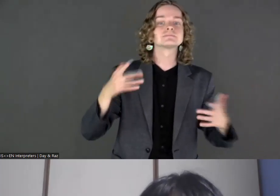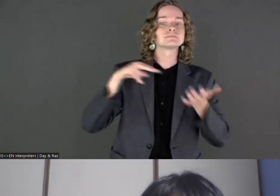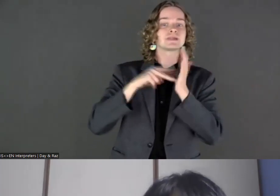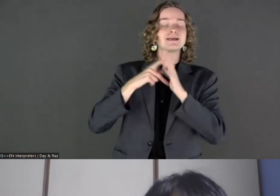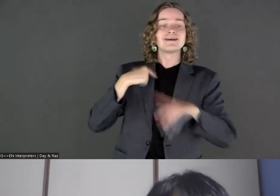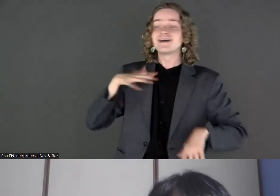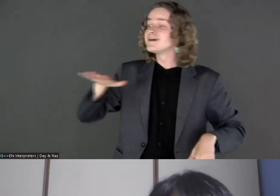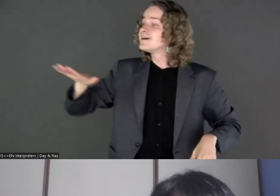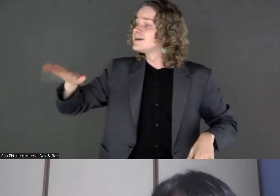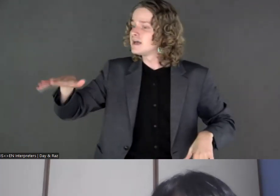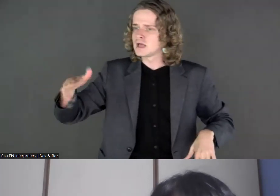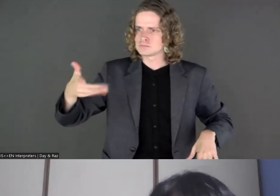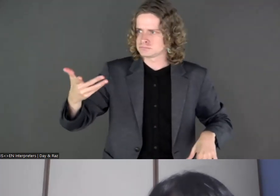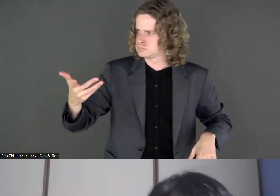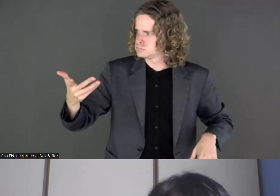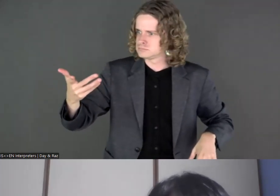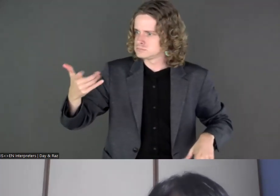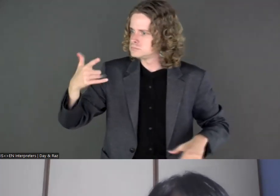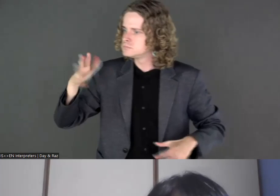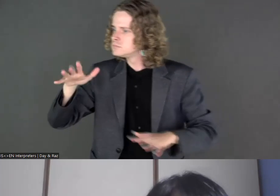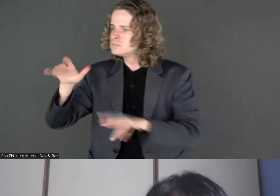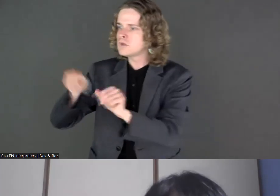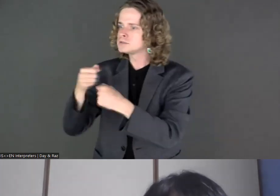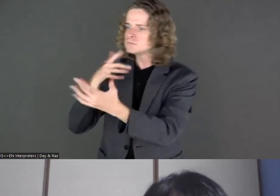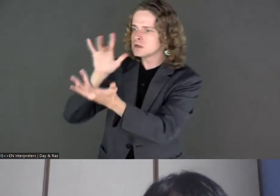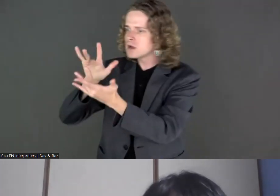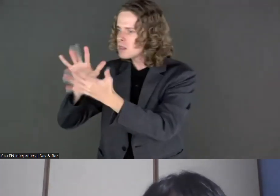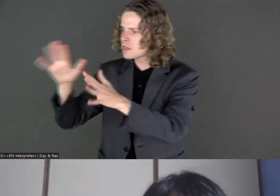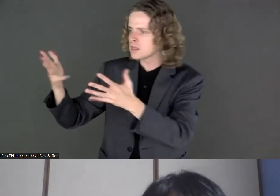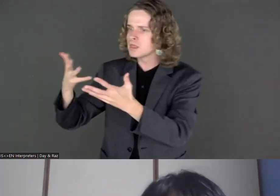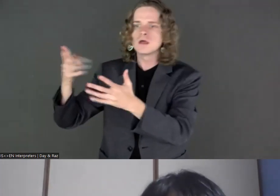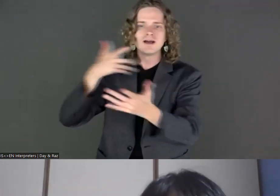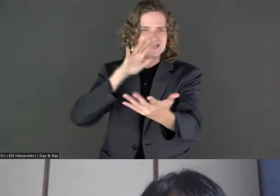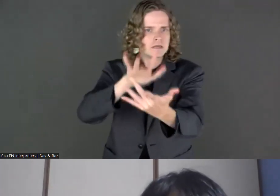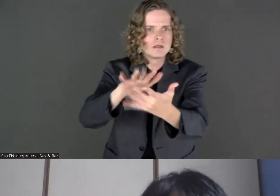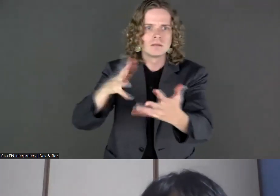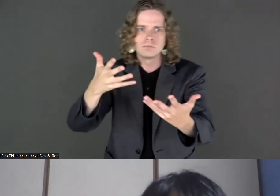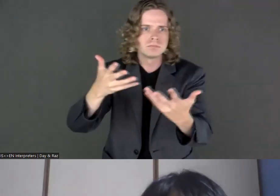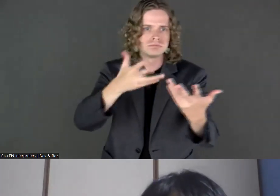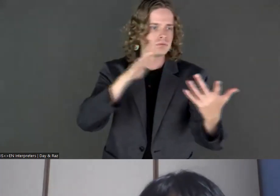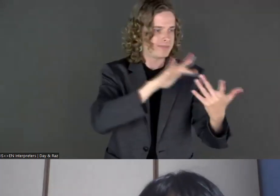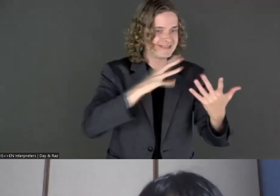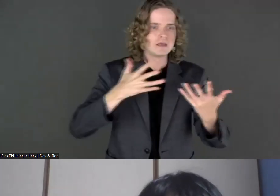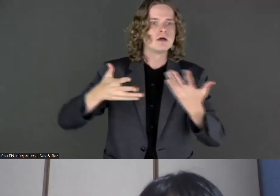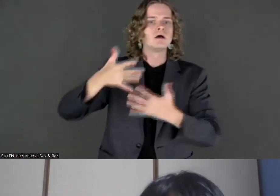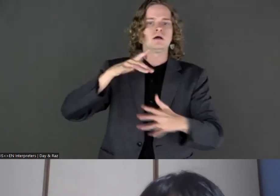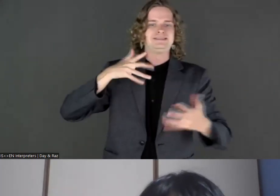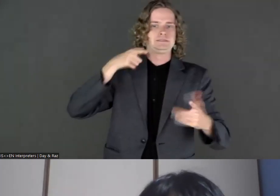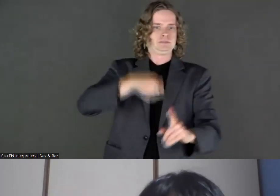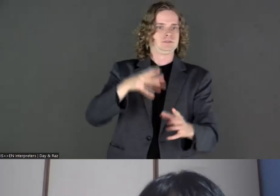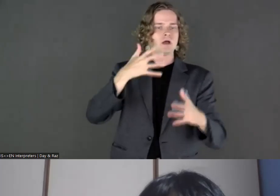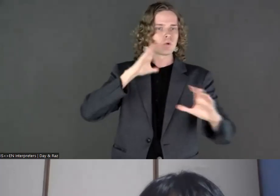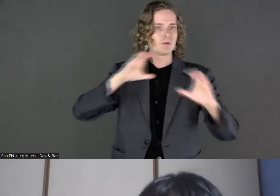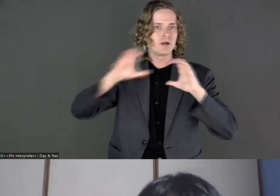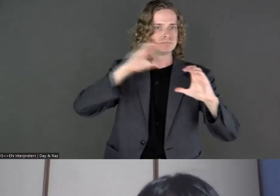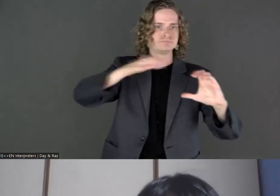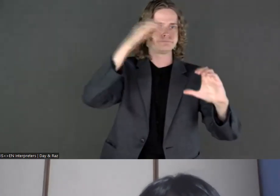Also, quite often, when we are told that it's rapid response for us rapid response